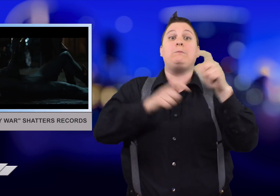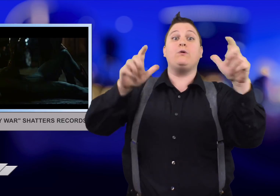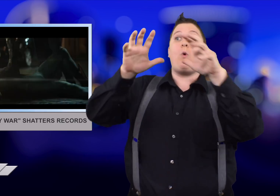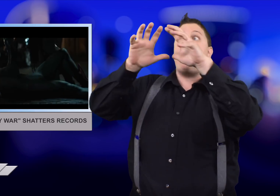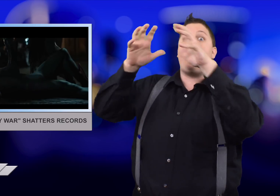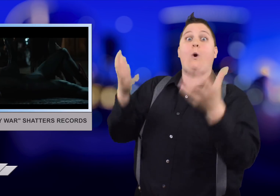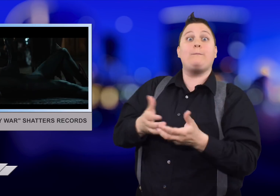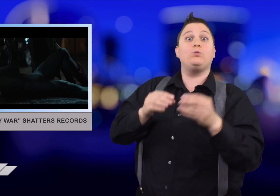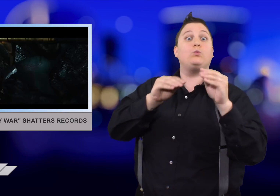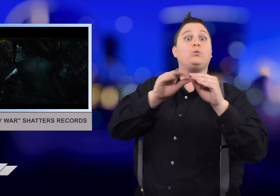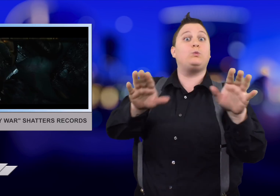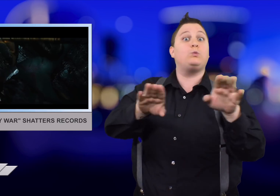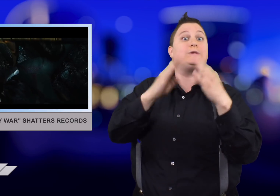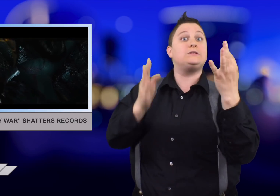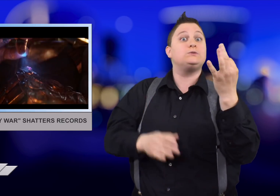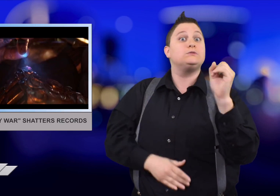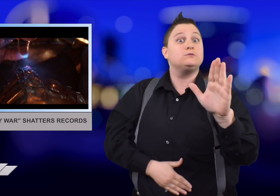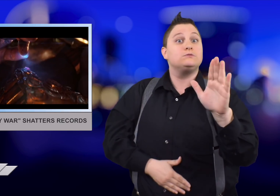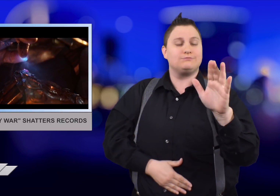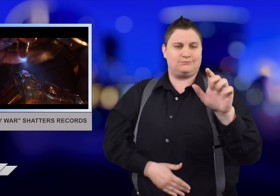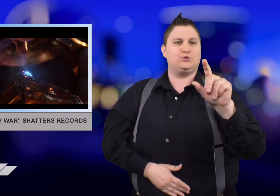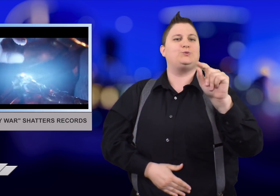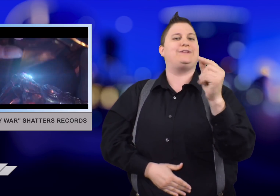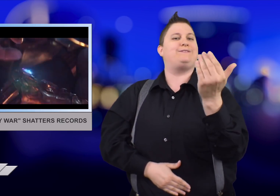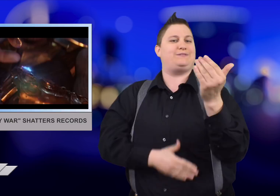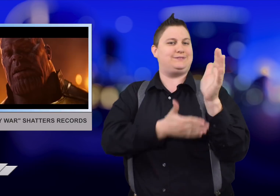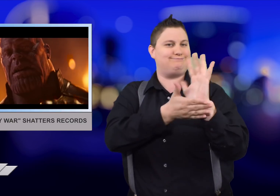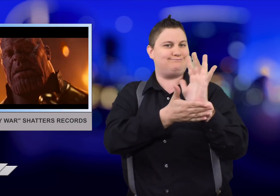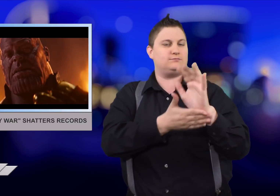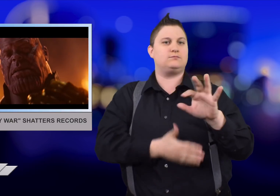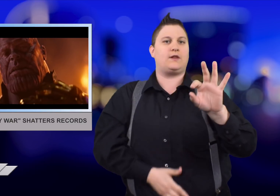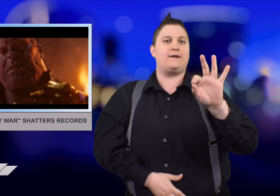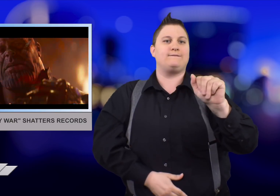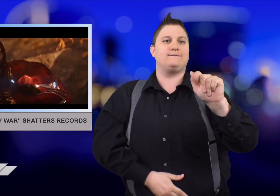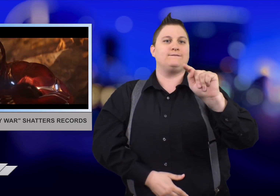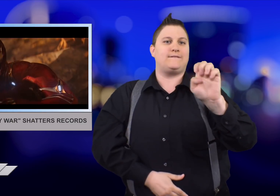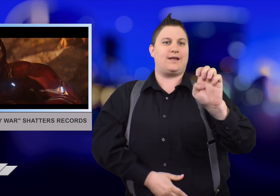"Avengers: Infinity War" also blew through the record for biggest global opening, set